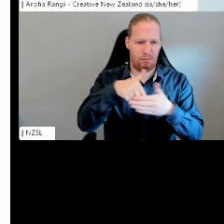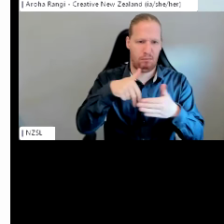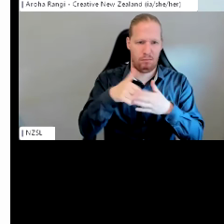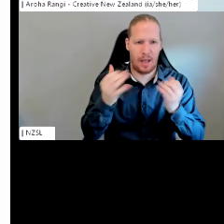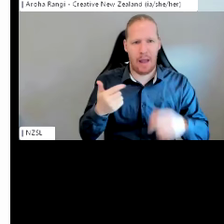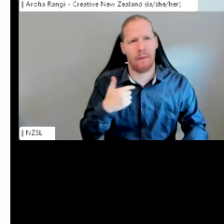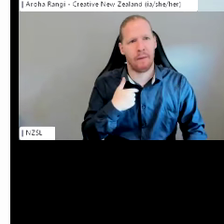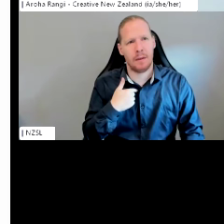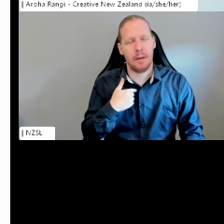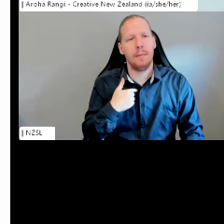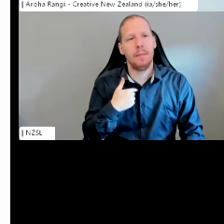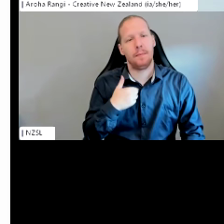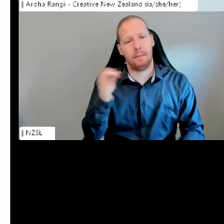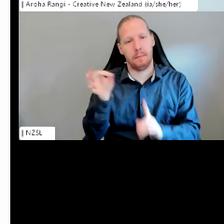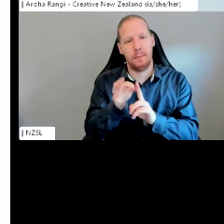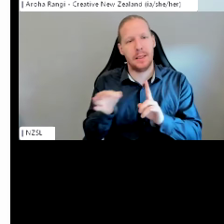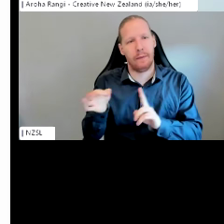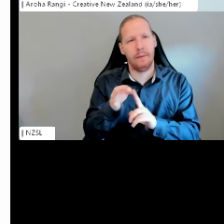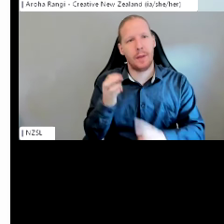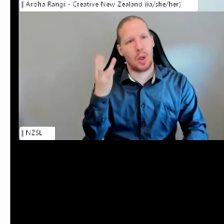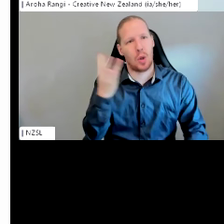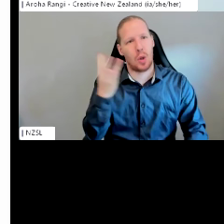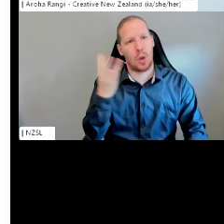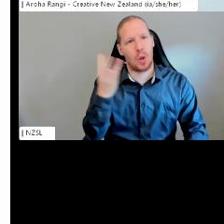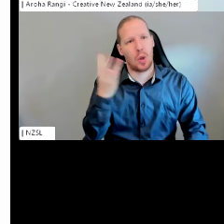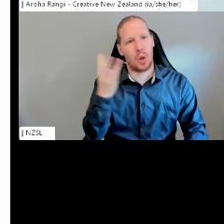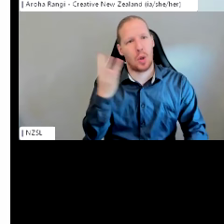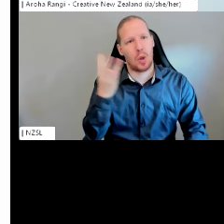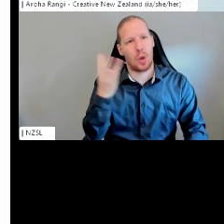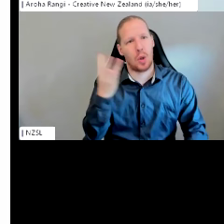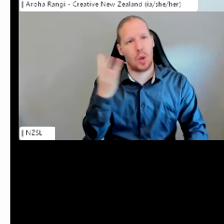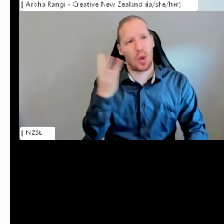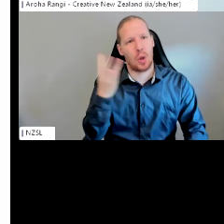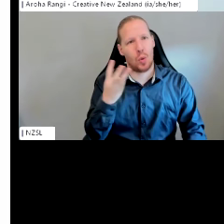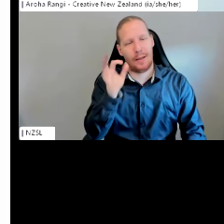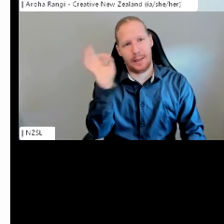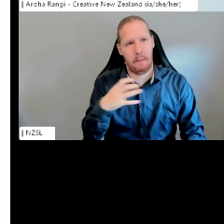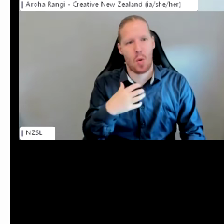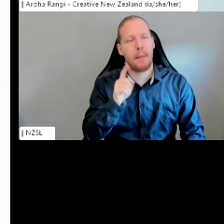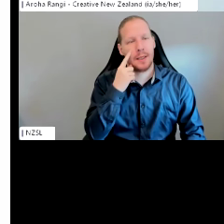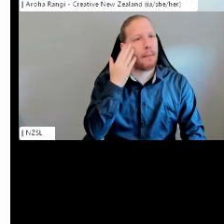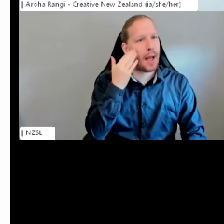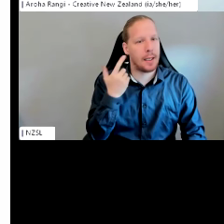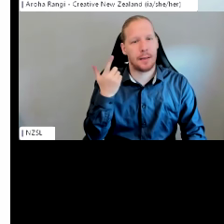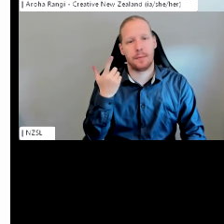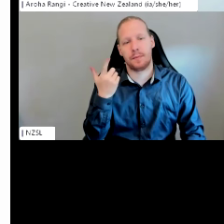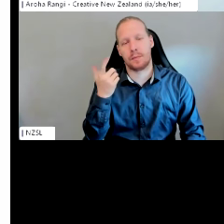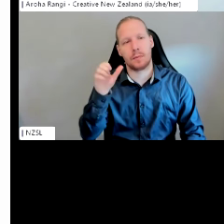for European and a people identify as European and Asian, they're actually less likely than the